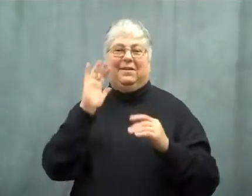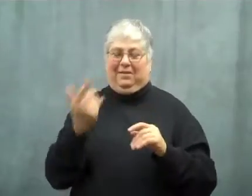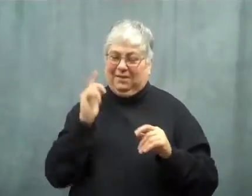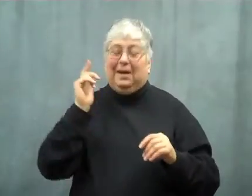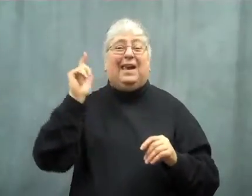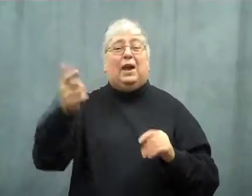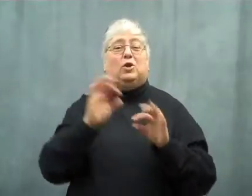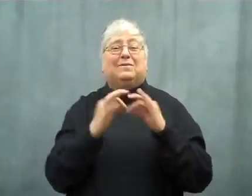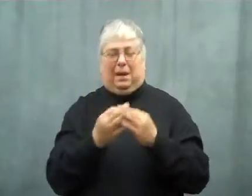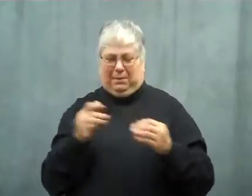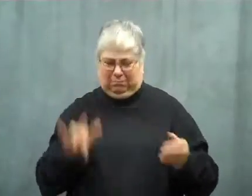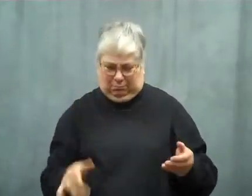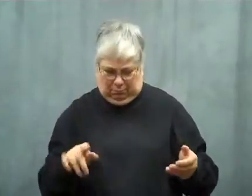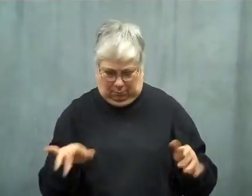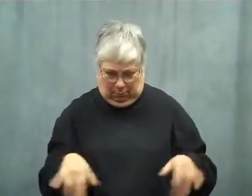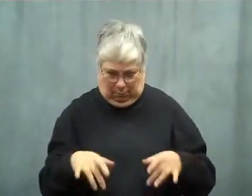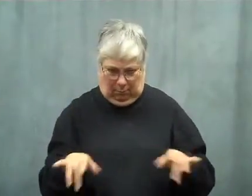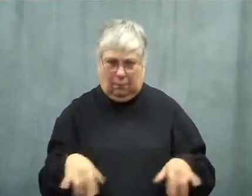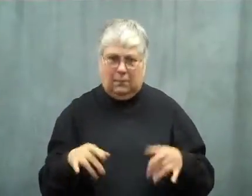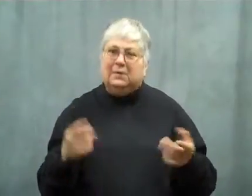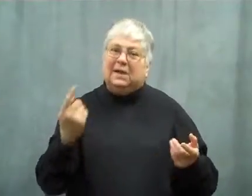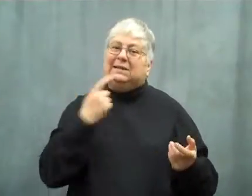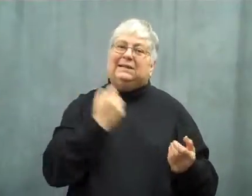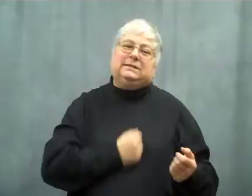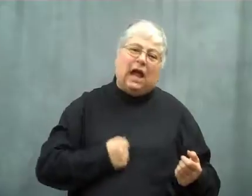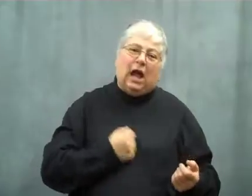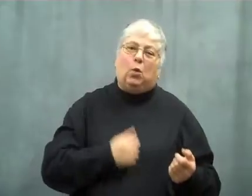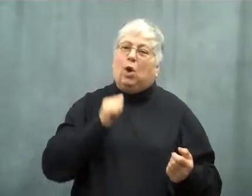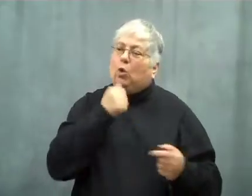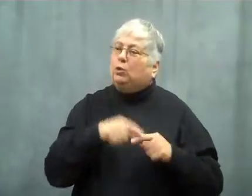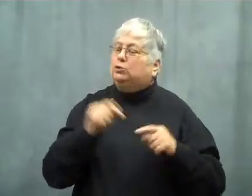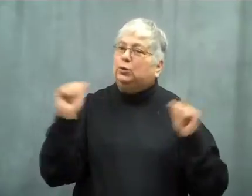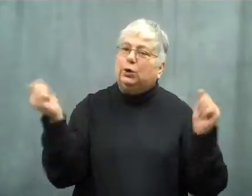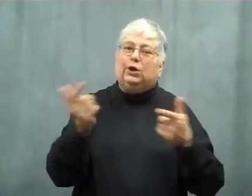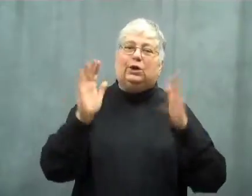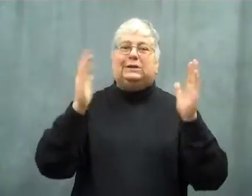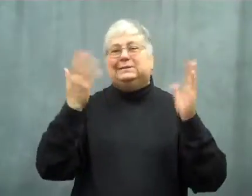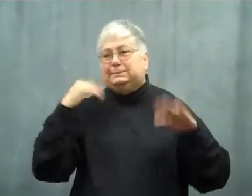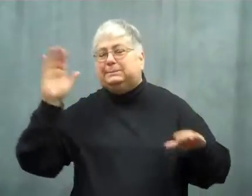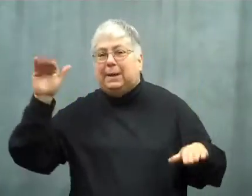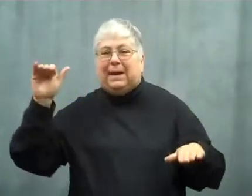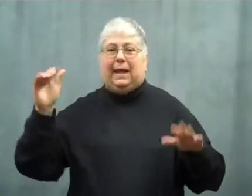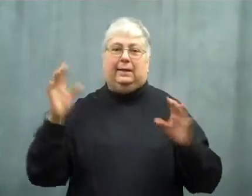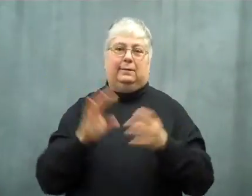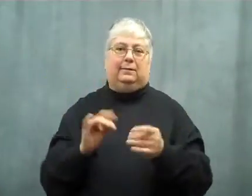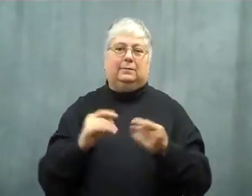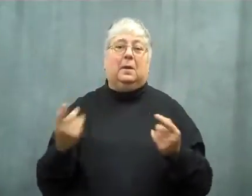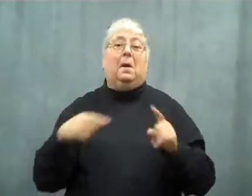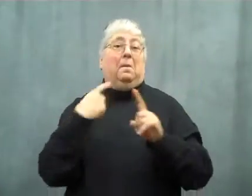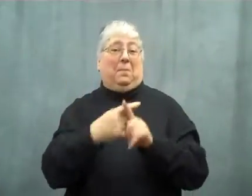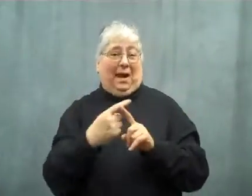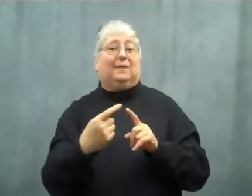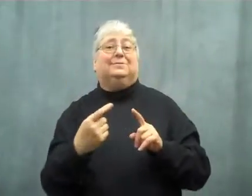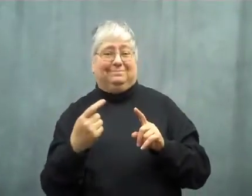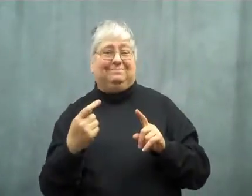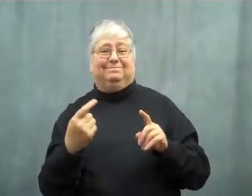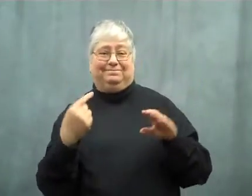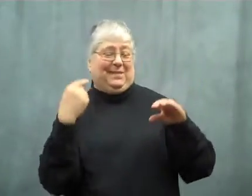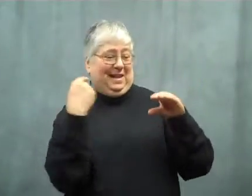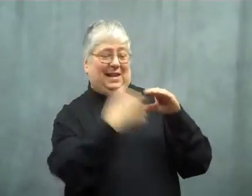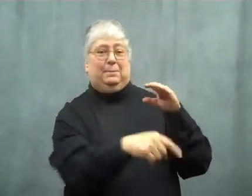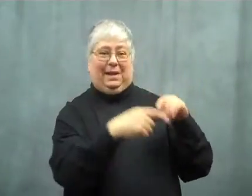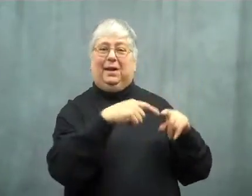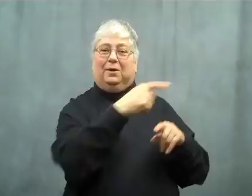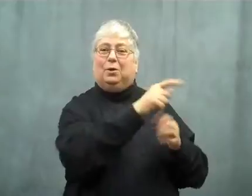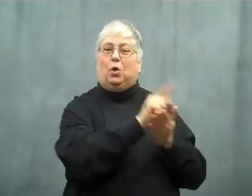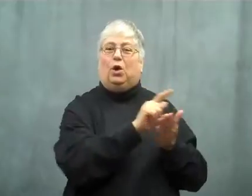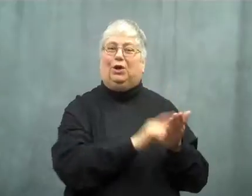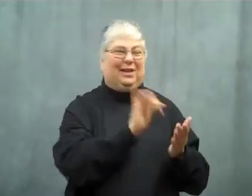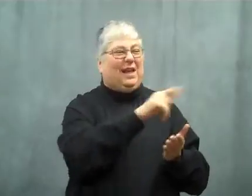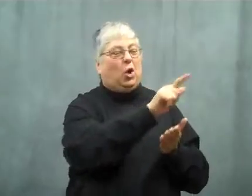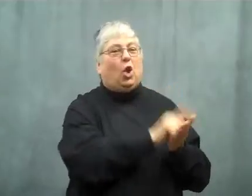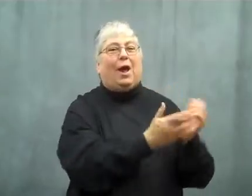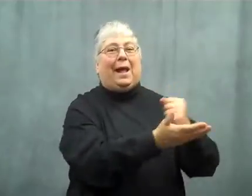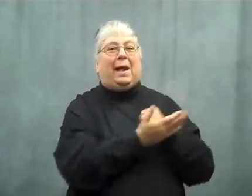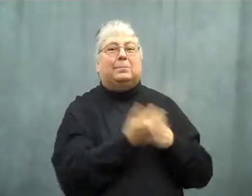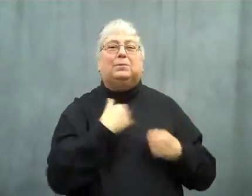The family found it later, he said was sorry for the harm he did, and good bye.